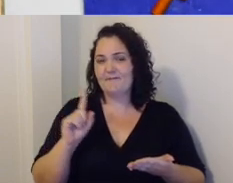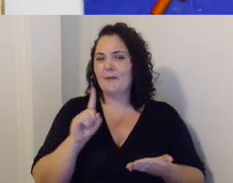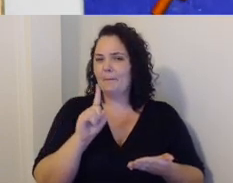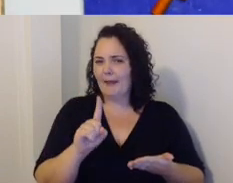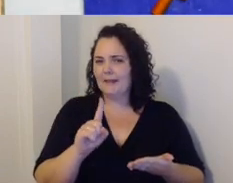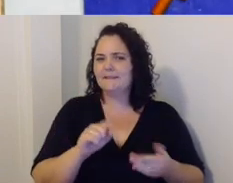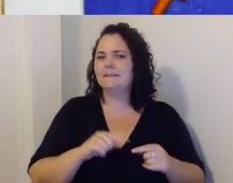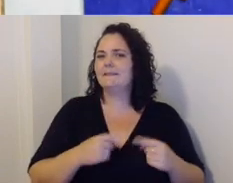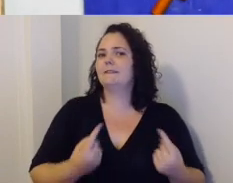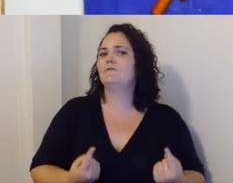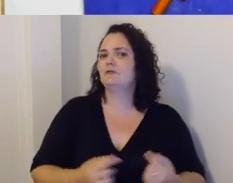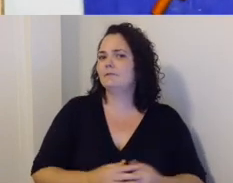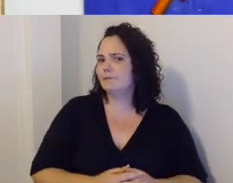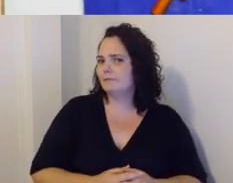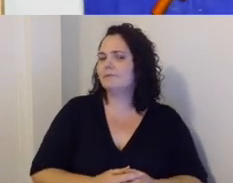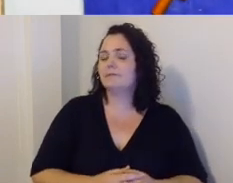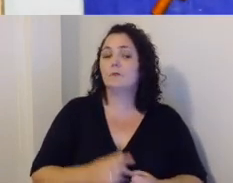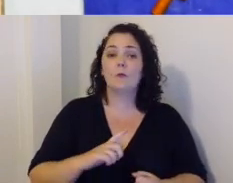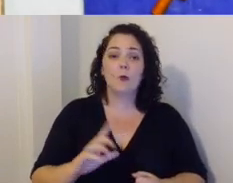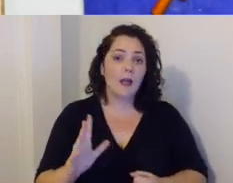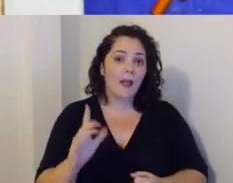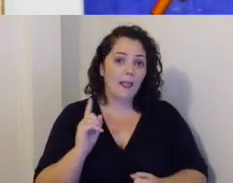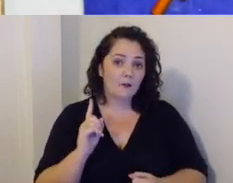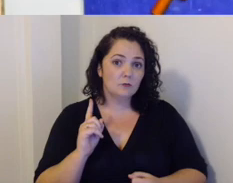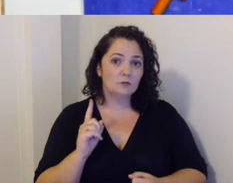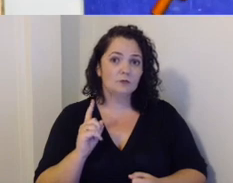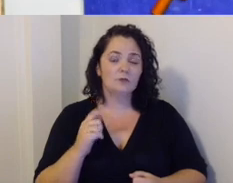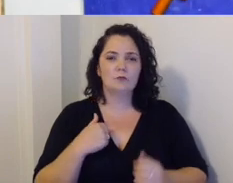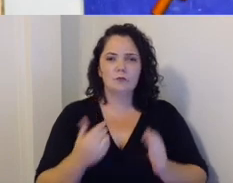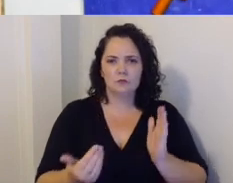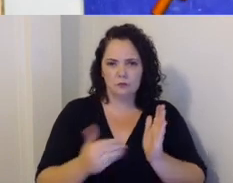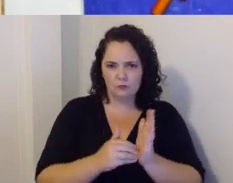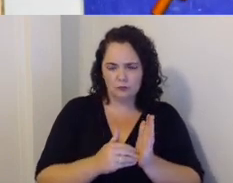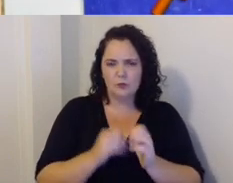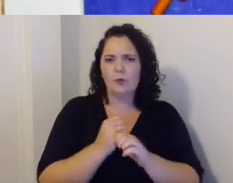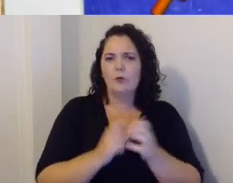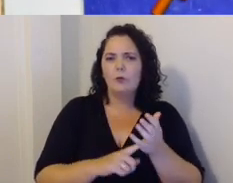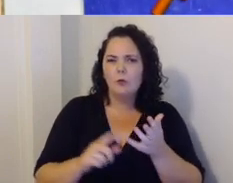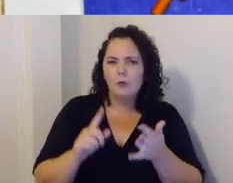using them in a very very different way because last week we were using the polyvinyl acetate glue